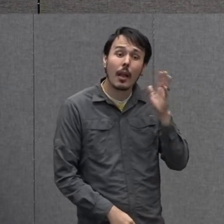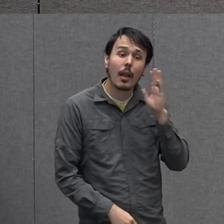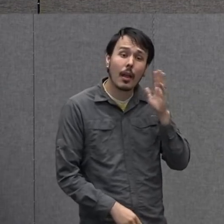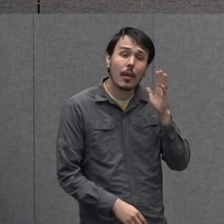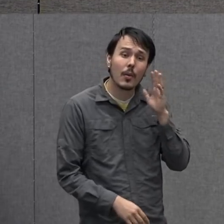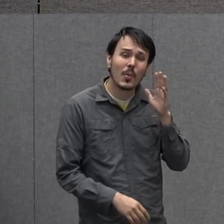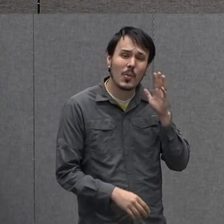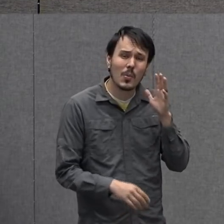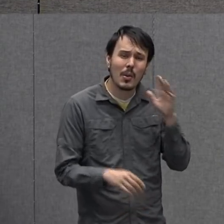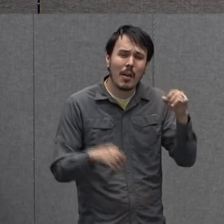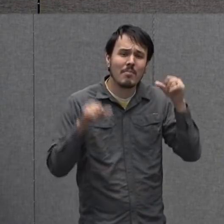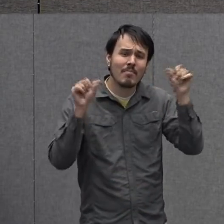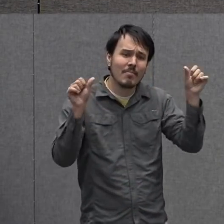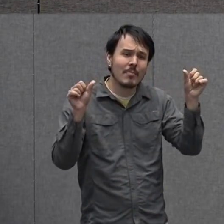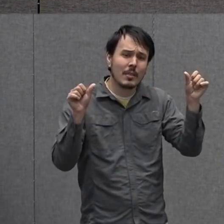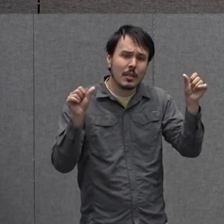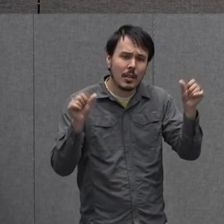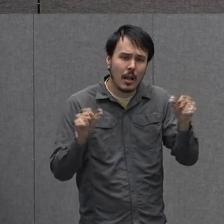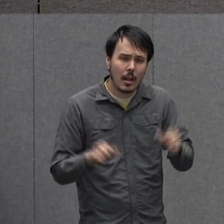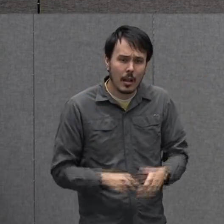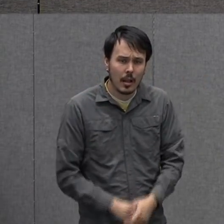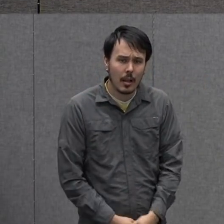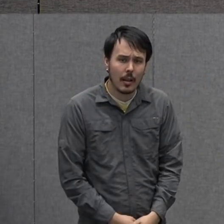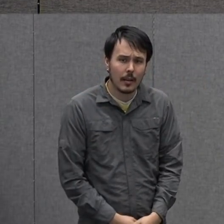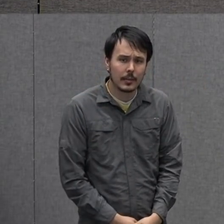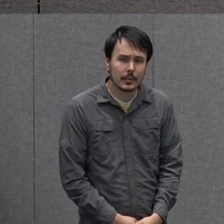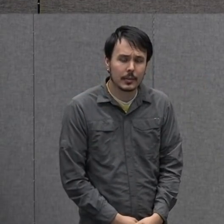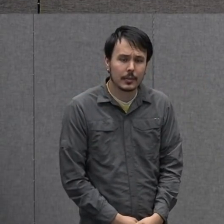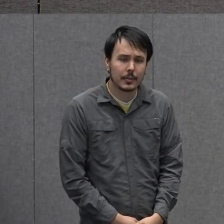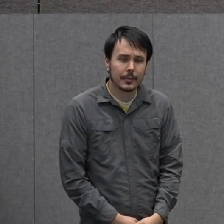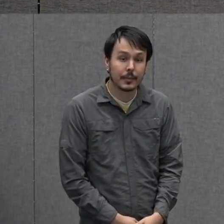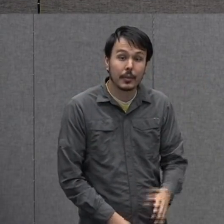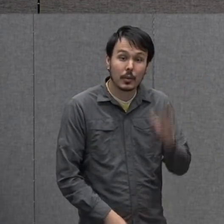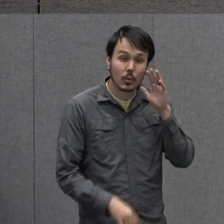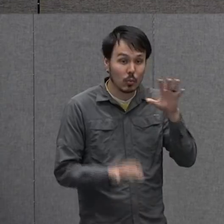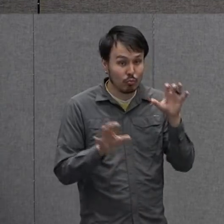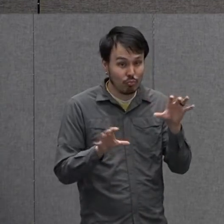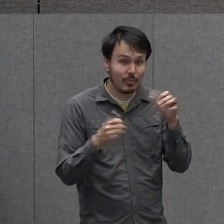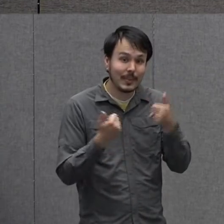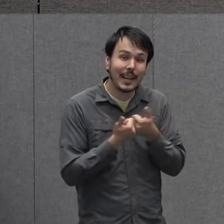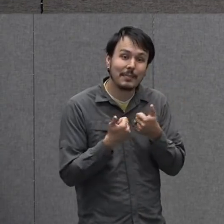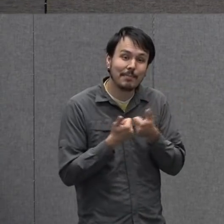this up here in the back, and we're gonna get to our game that we wanted to play